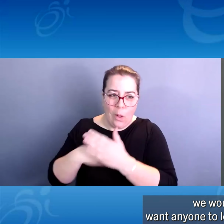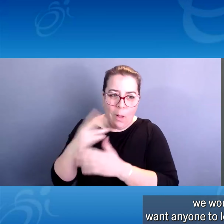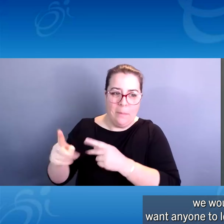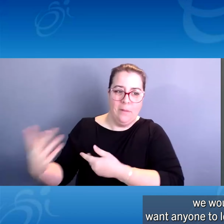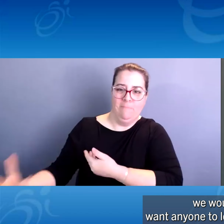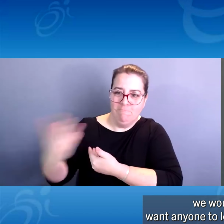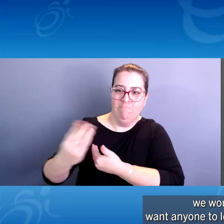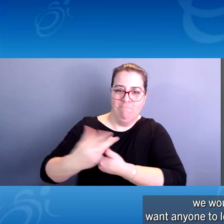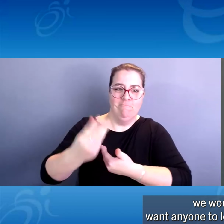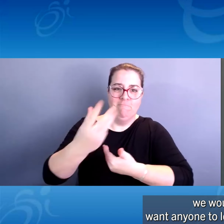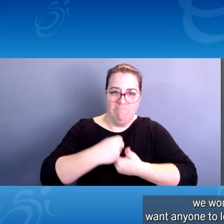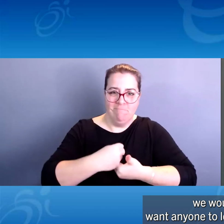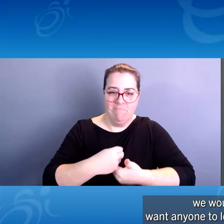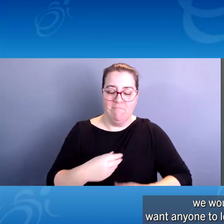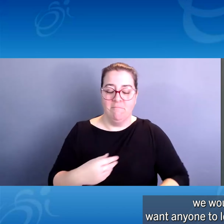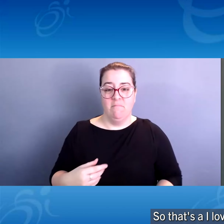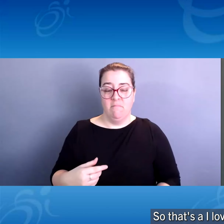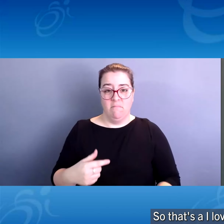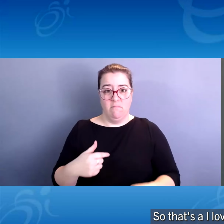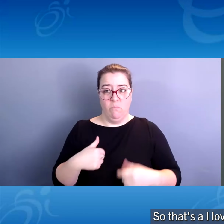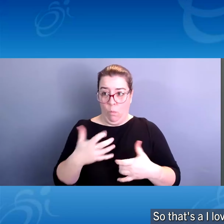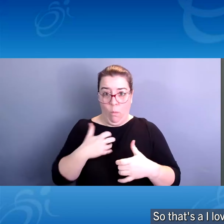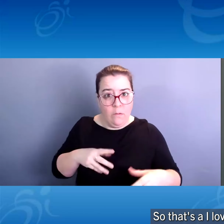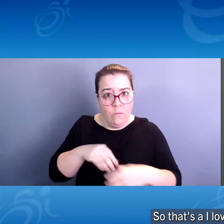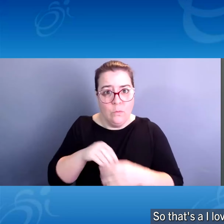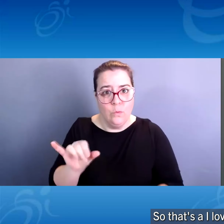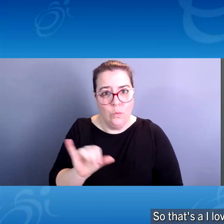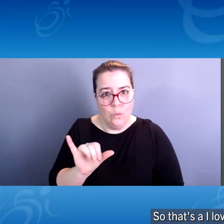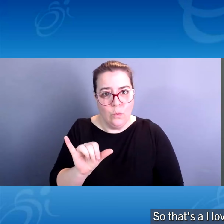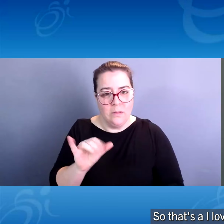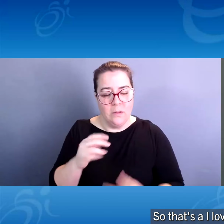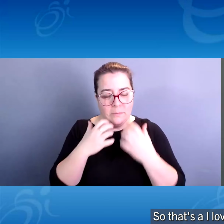we wouldn't want anyone to leave us behind. So that's a I love that insight.